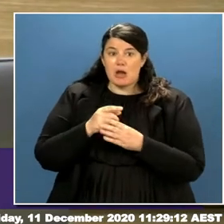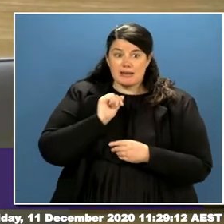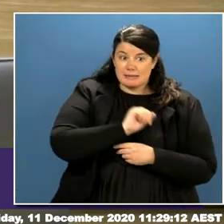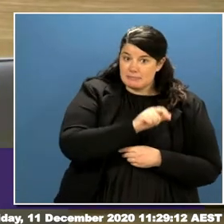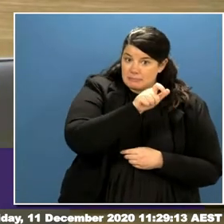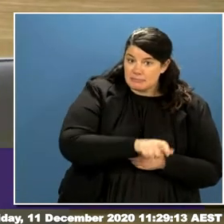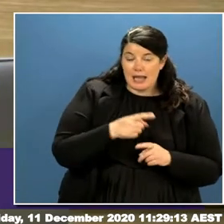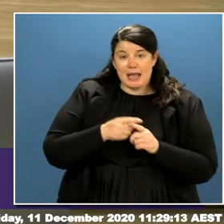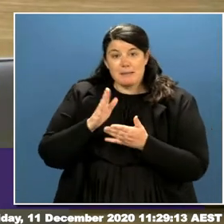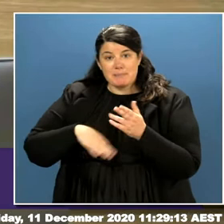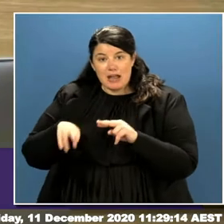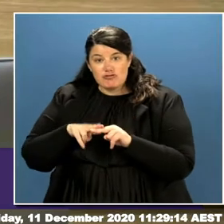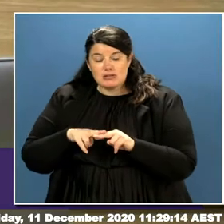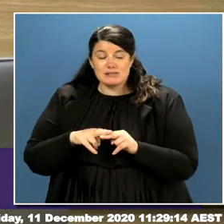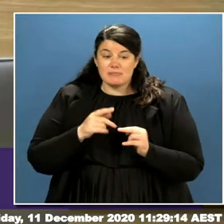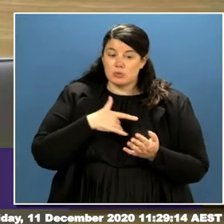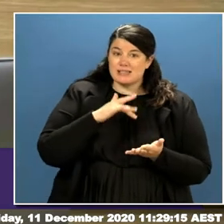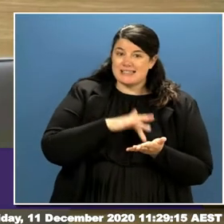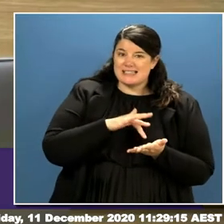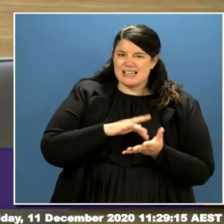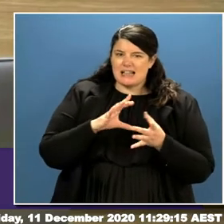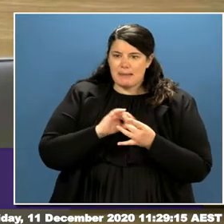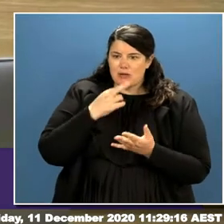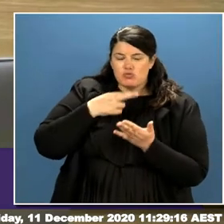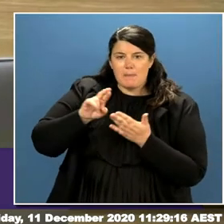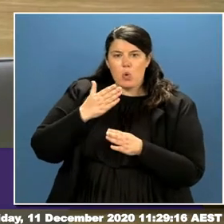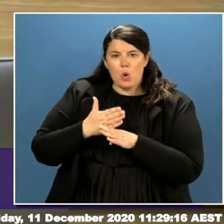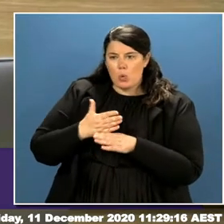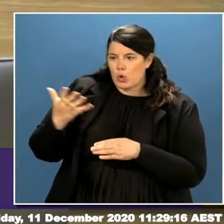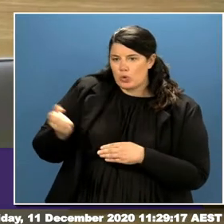relation to Centrelink income reporting obligations, and the treatment of